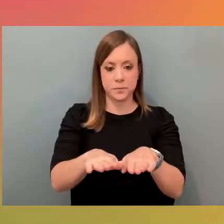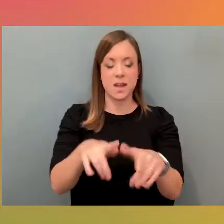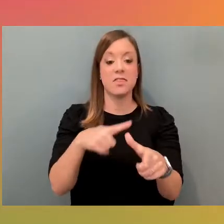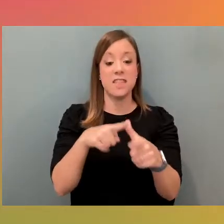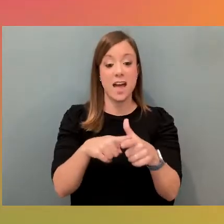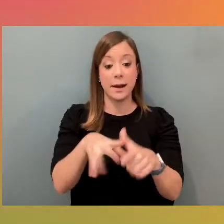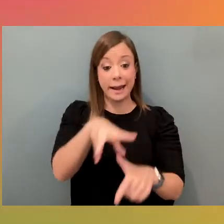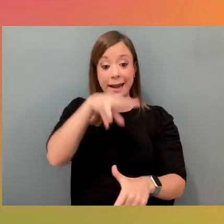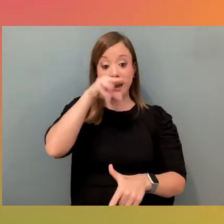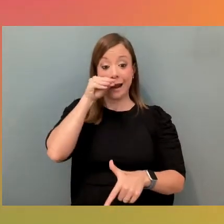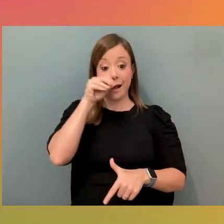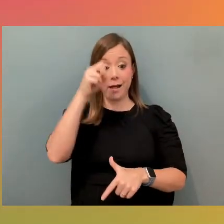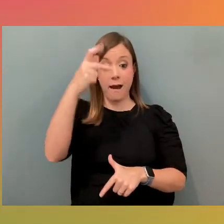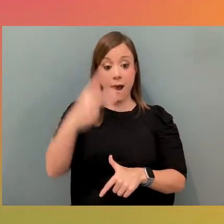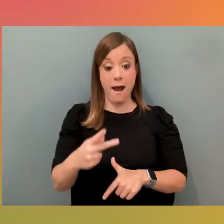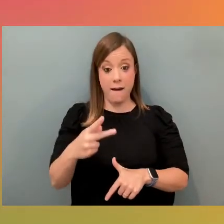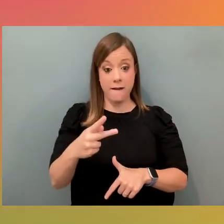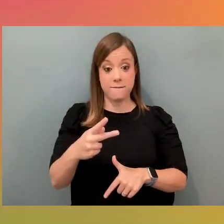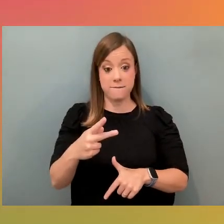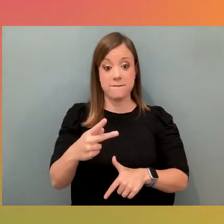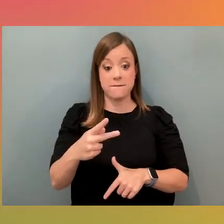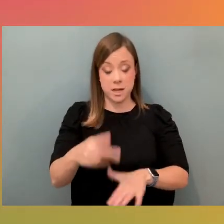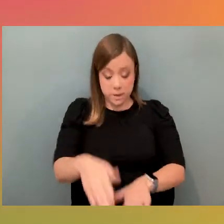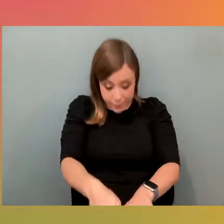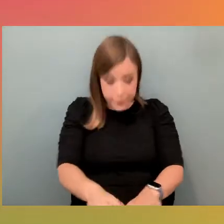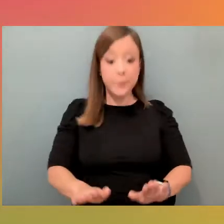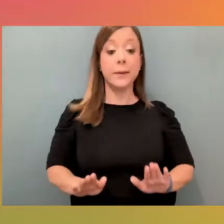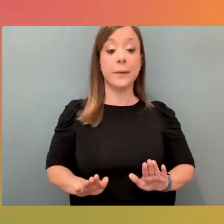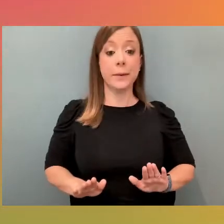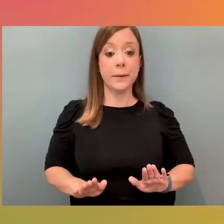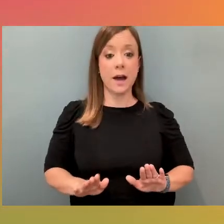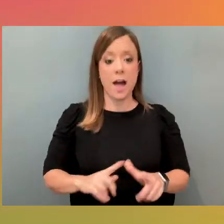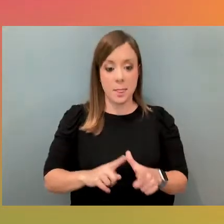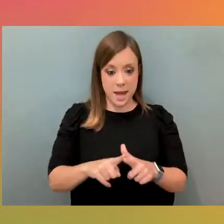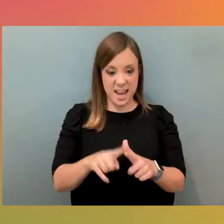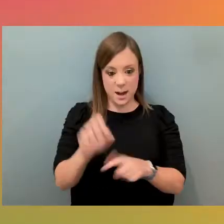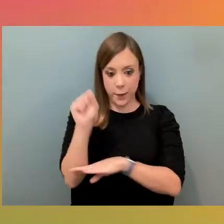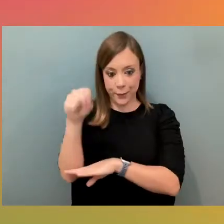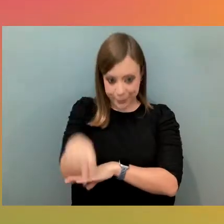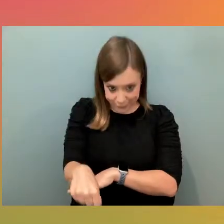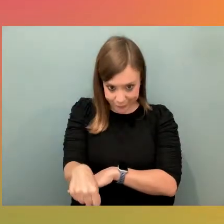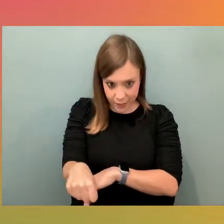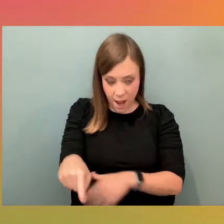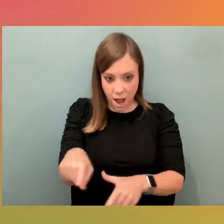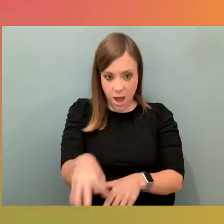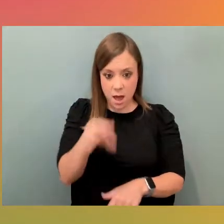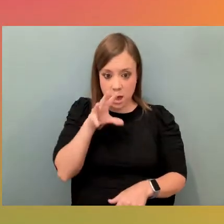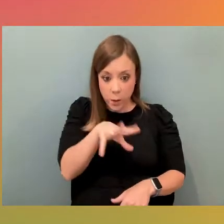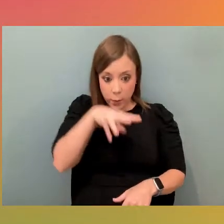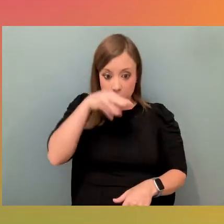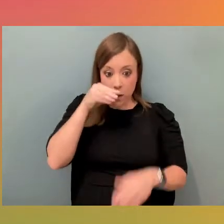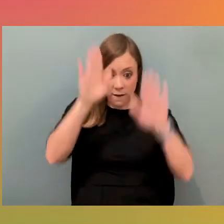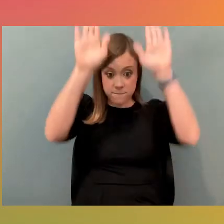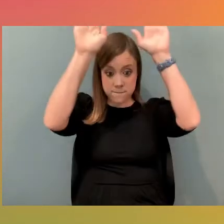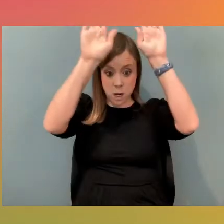THE WAY FORWARD. RIGHT FOOTSTEPS NEXT TO THE LEFT. INHALE, HALF LIFT.